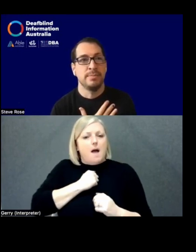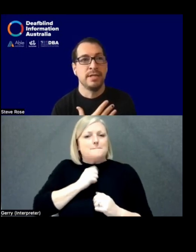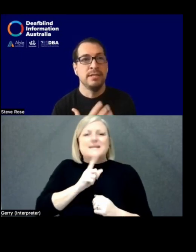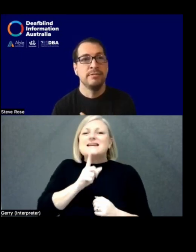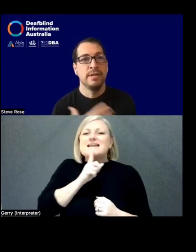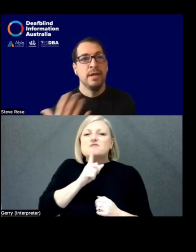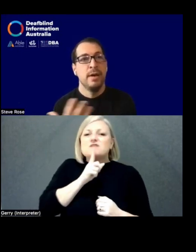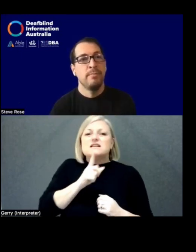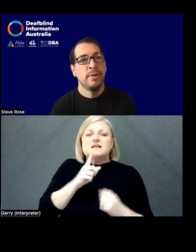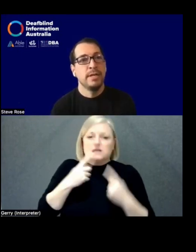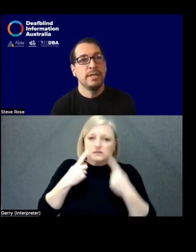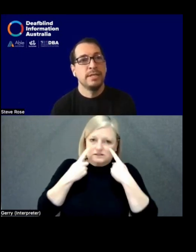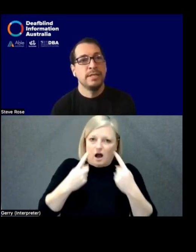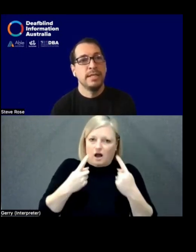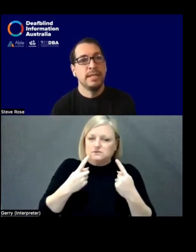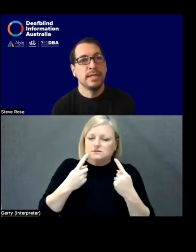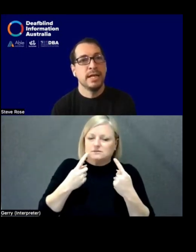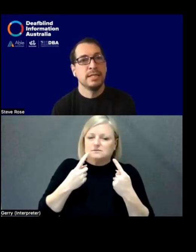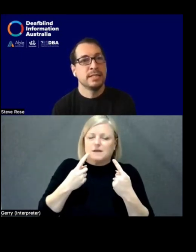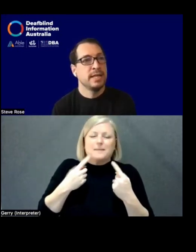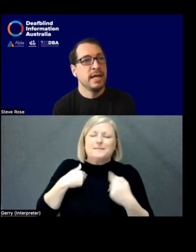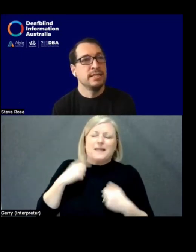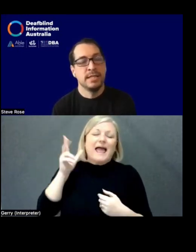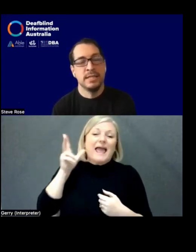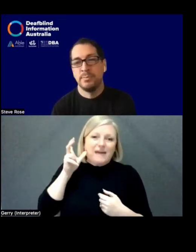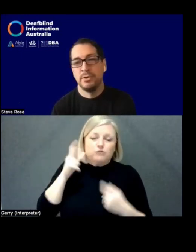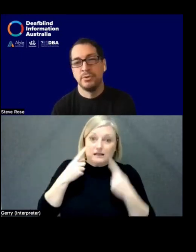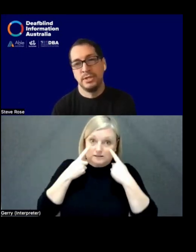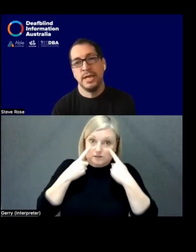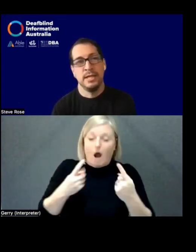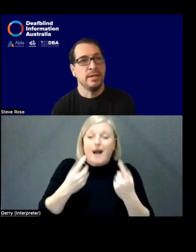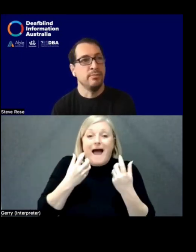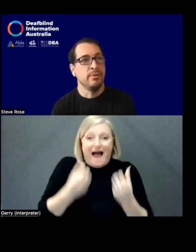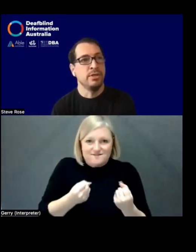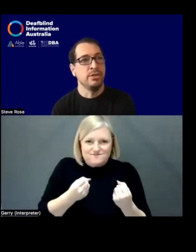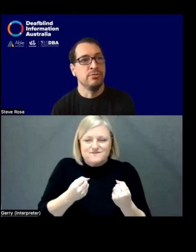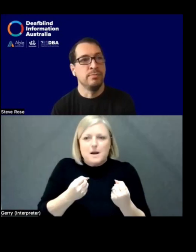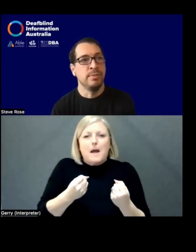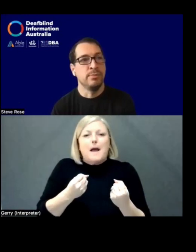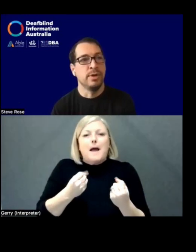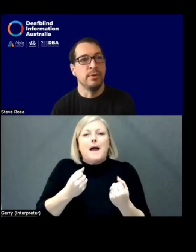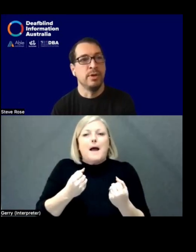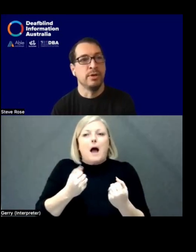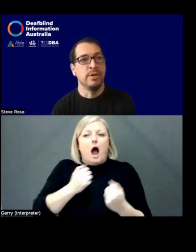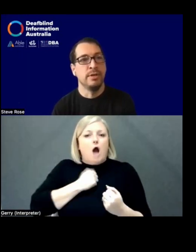perspective, but seeking to understand and explore together with the children and people that I work with